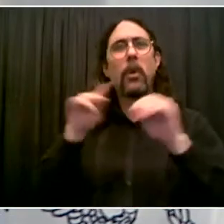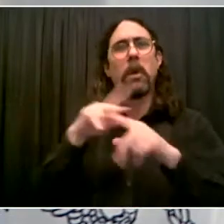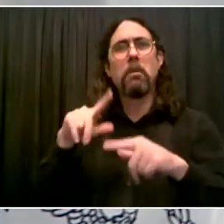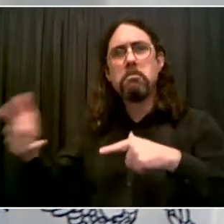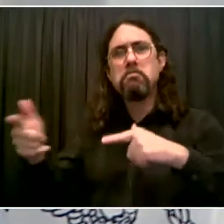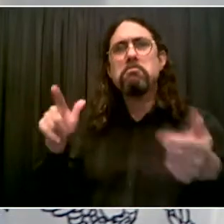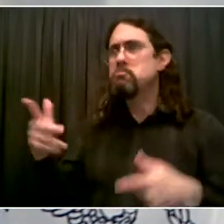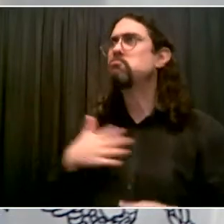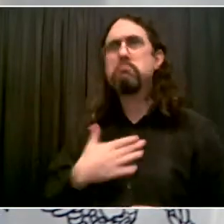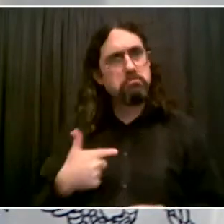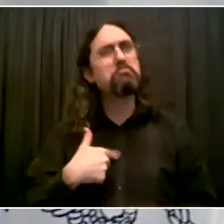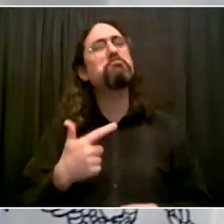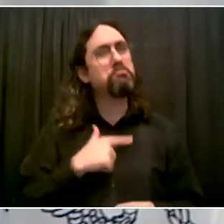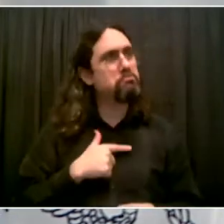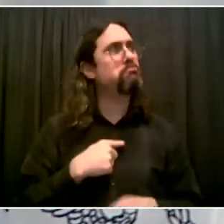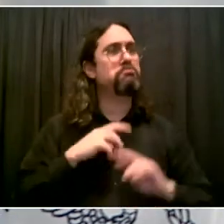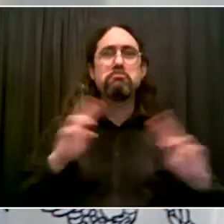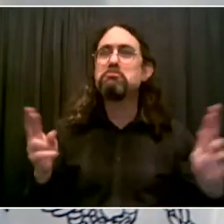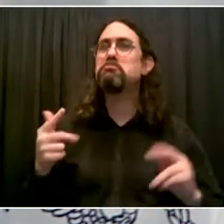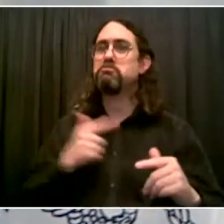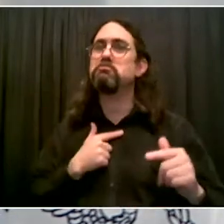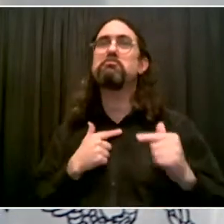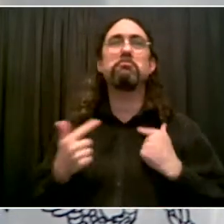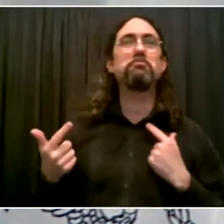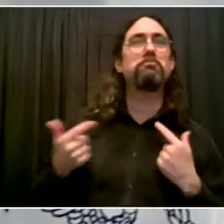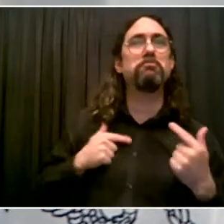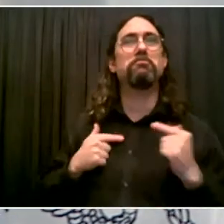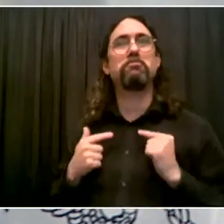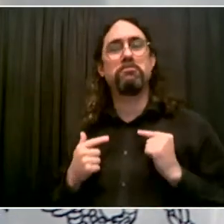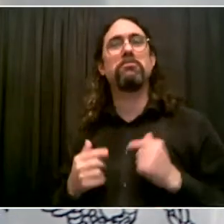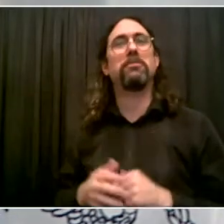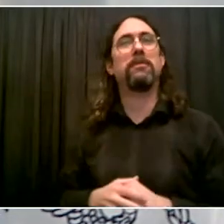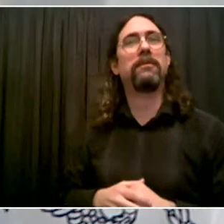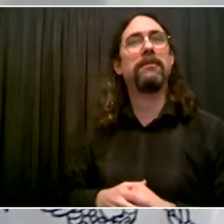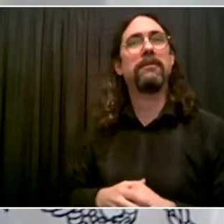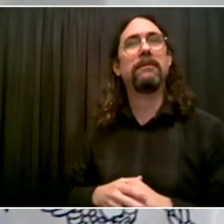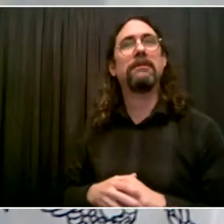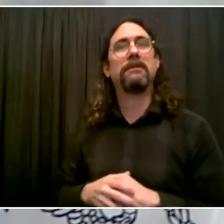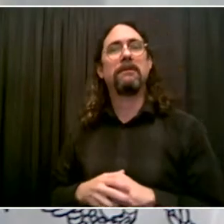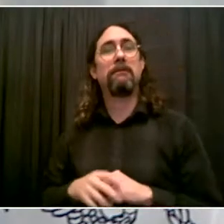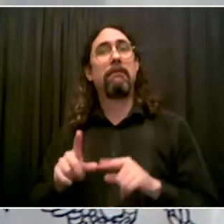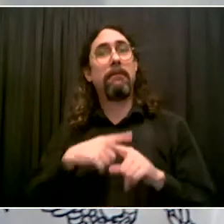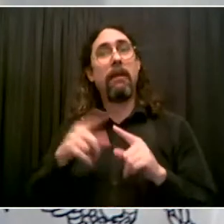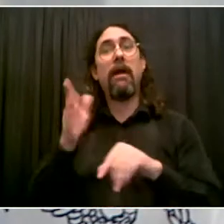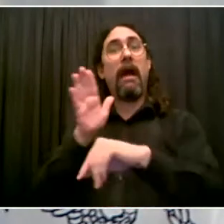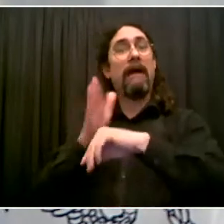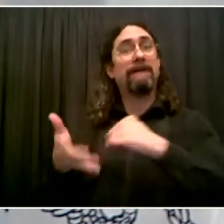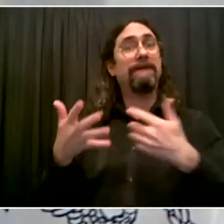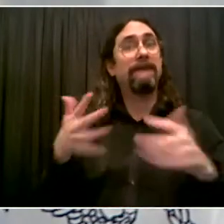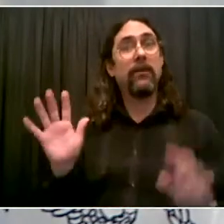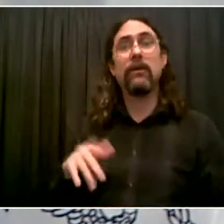COMING FORWARD AND GETETNGTI VACCINATED. VDAININ AGOOD EXPERIENCE. I TALK TO PEOPLE